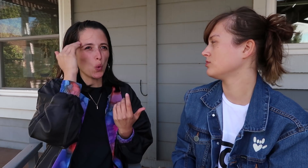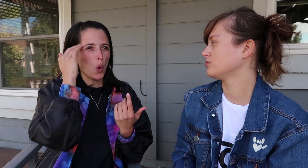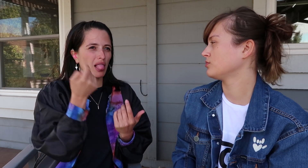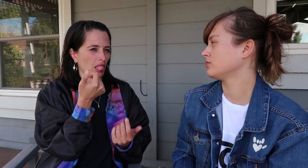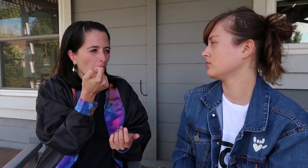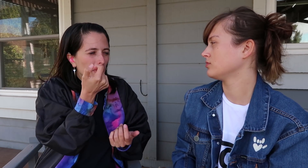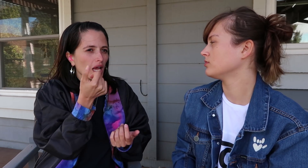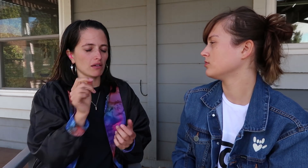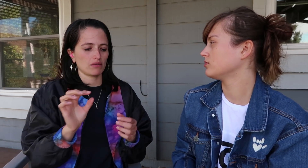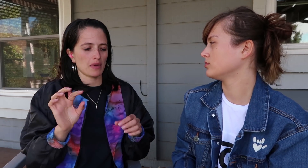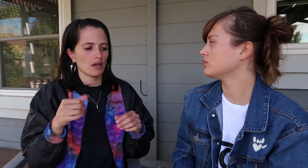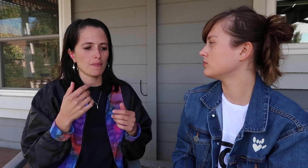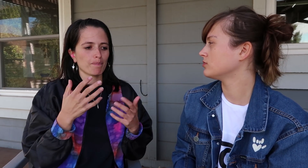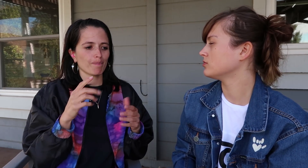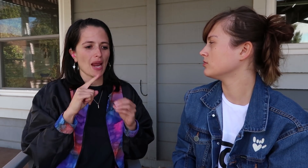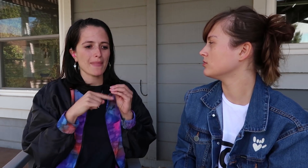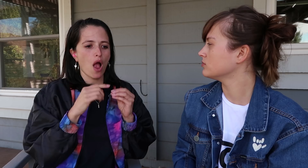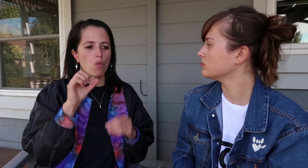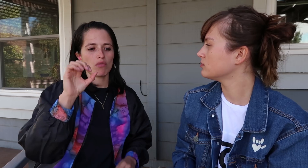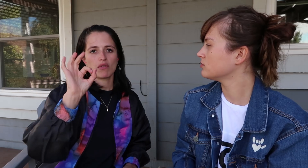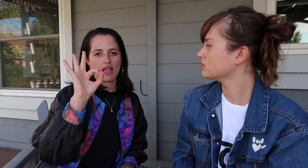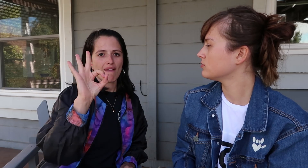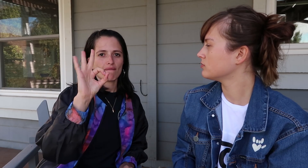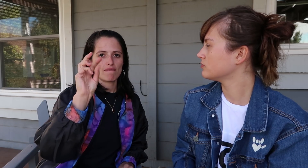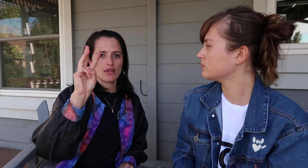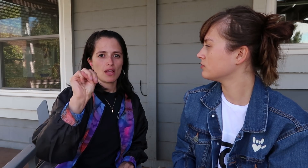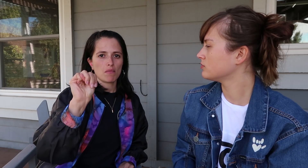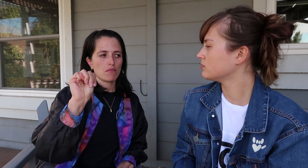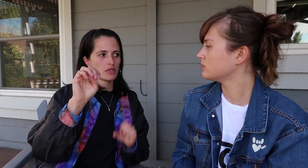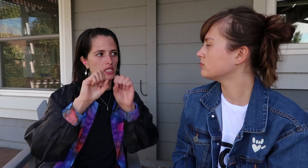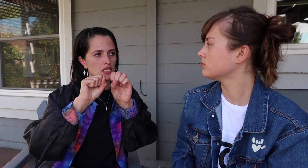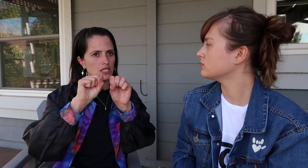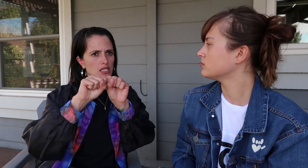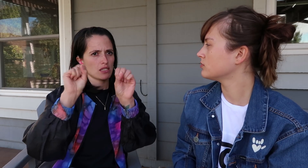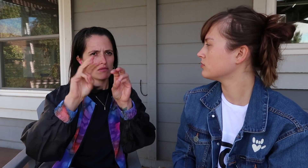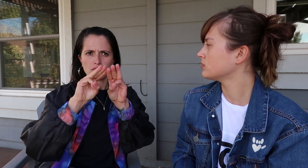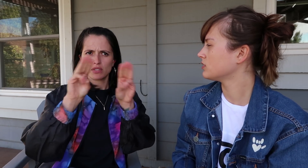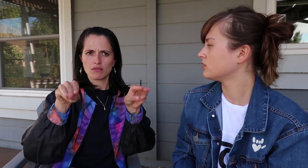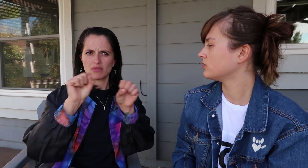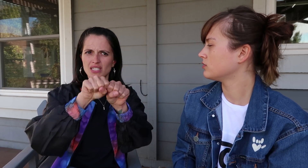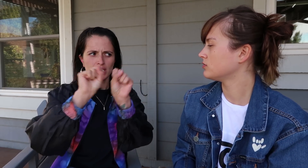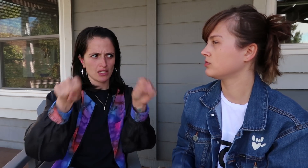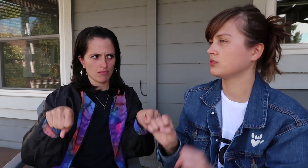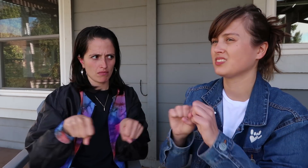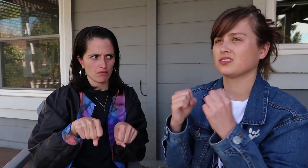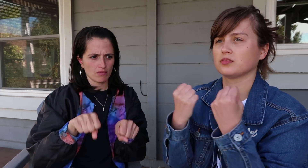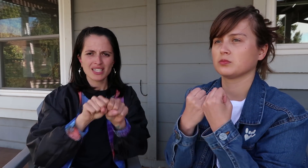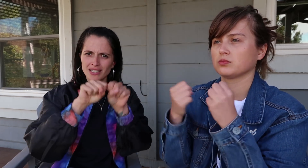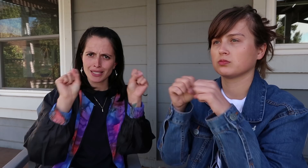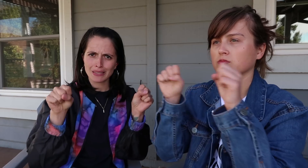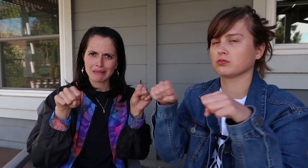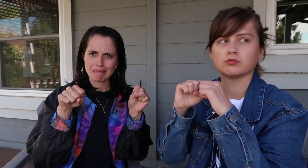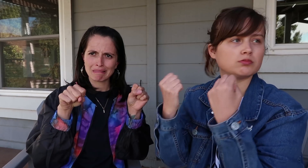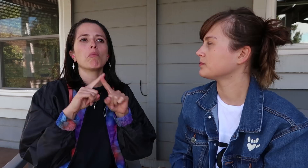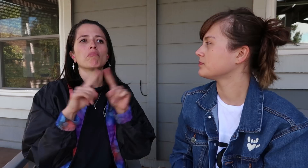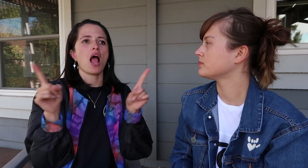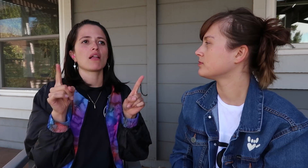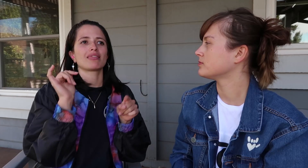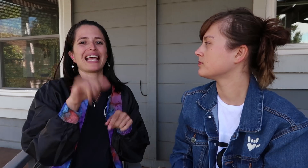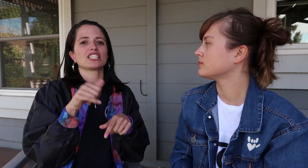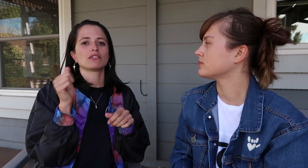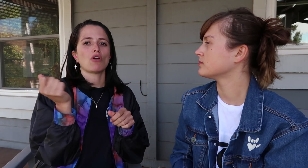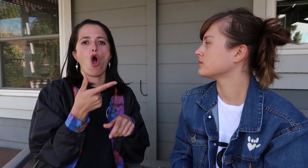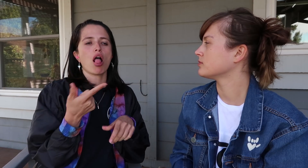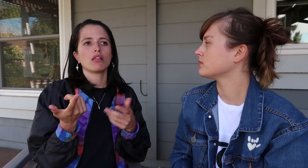They knew a little about the FM systems, but that’s all.